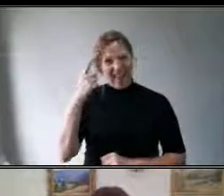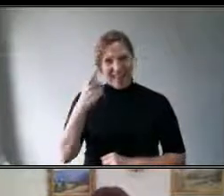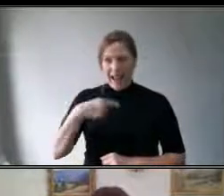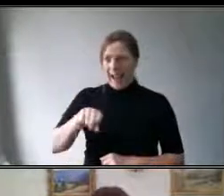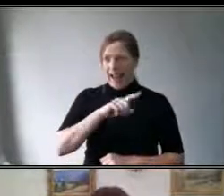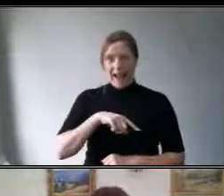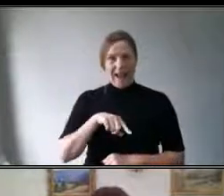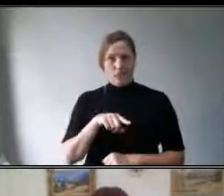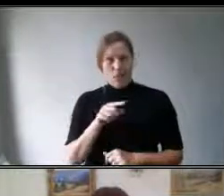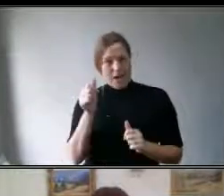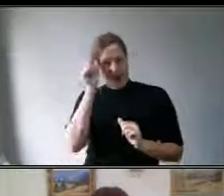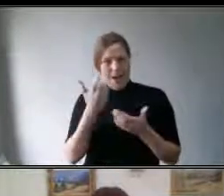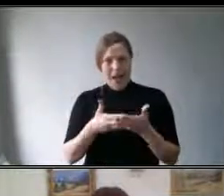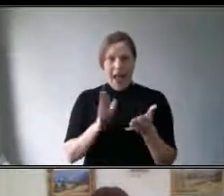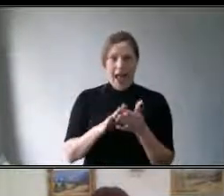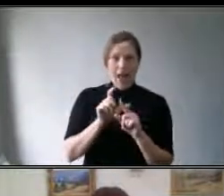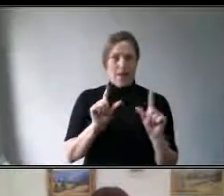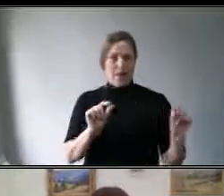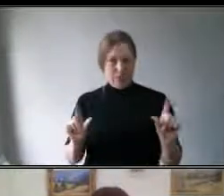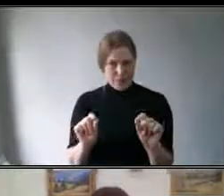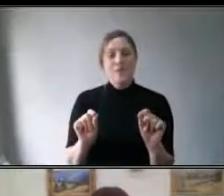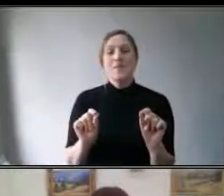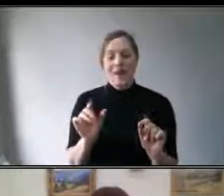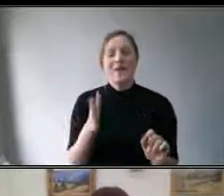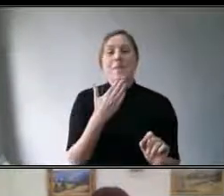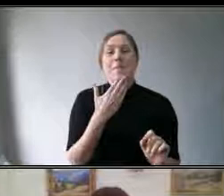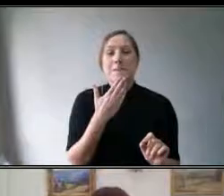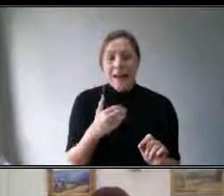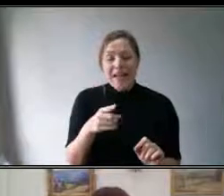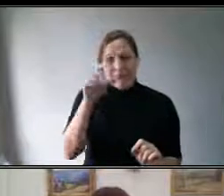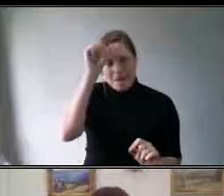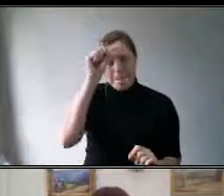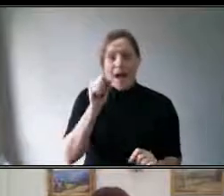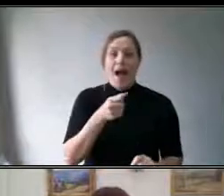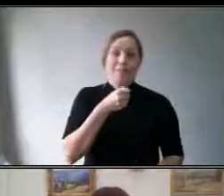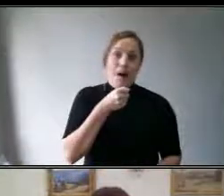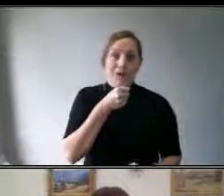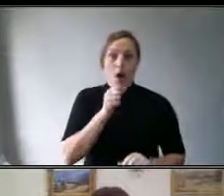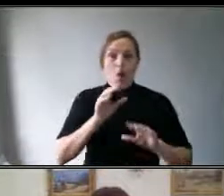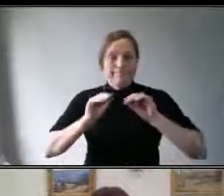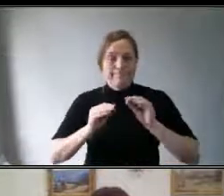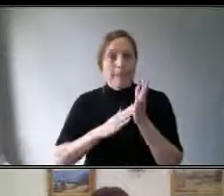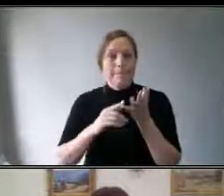but just a reminder to keep your mics on mute when you're not speaking um and also anyone who's not